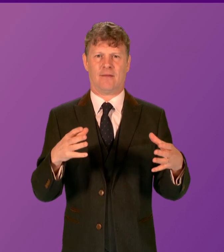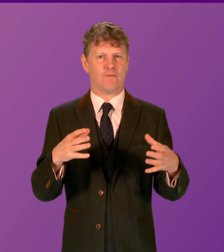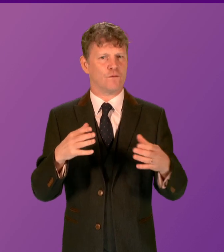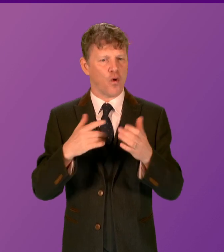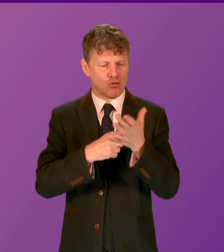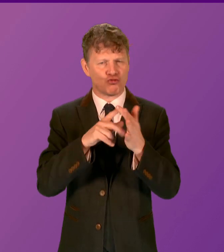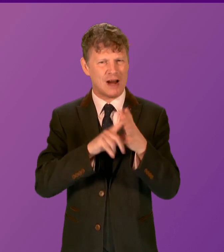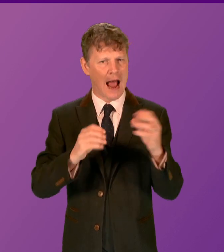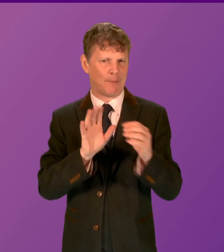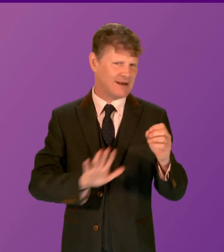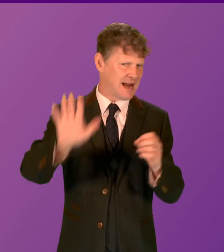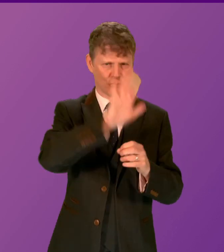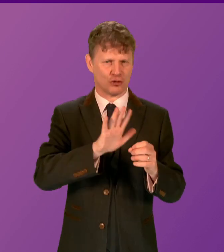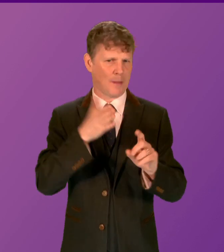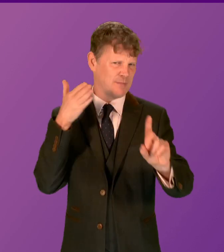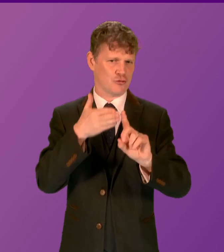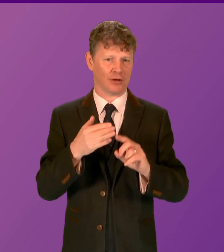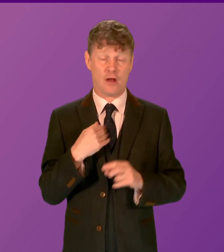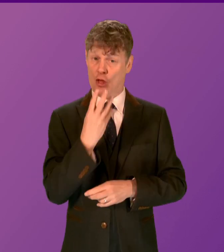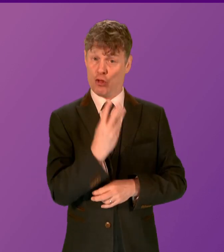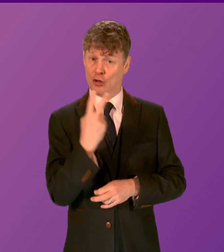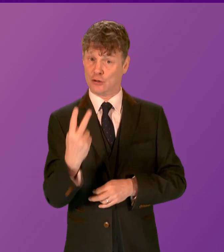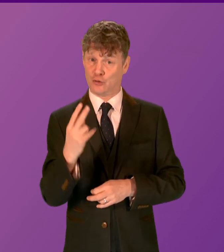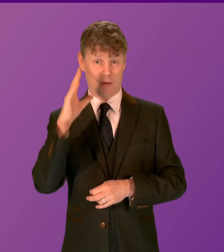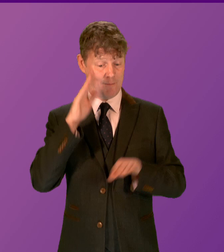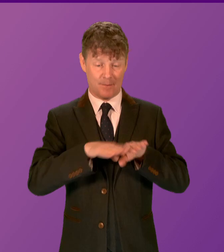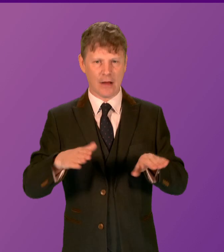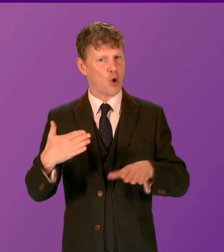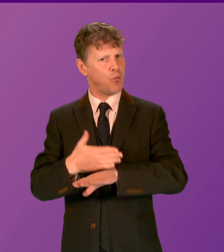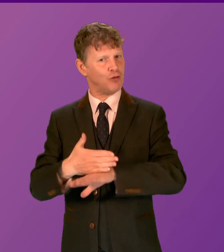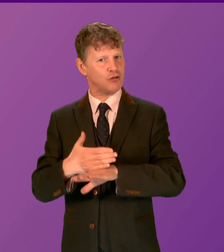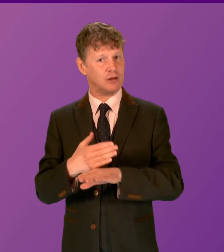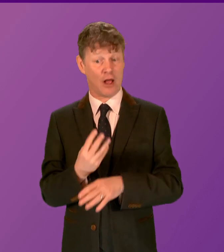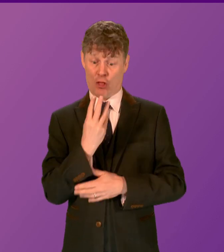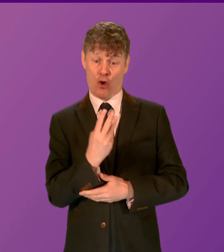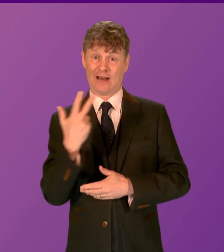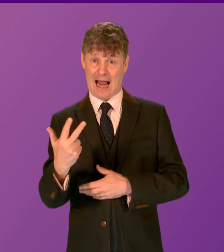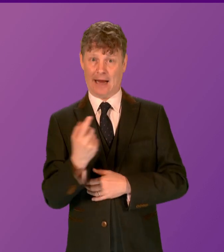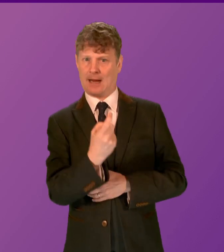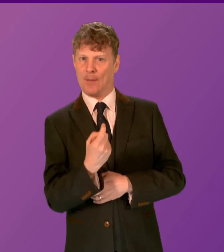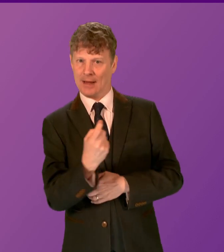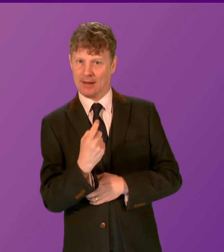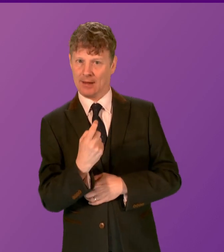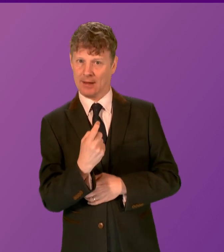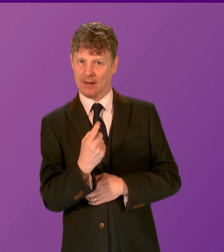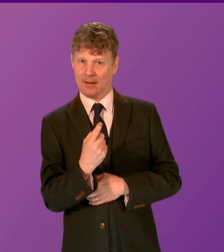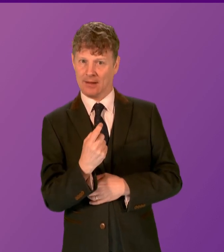Of such beds, 32 are operational and another 38 are in the pipeline for the next few months.